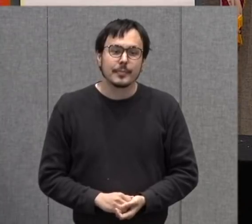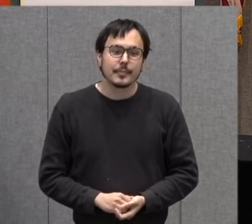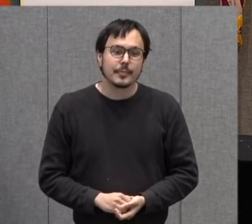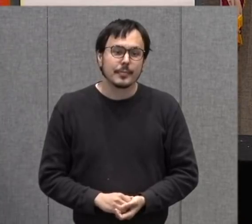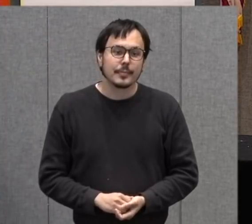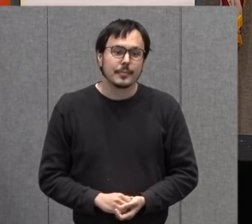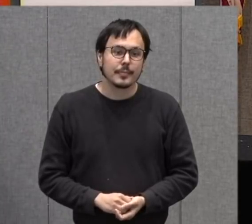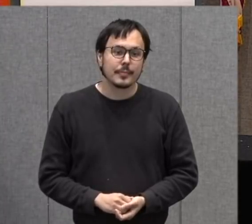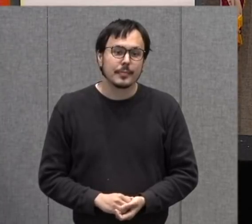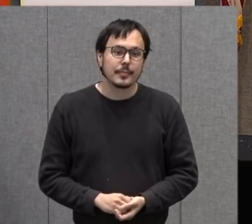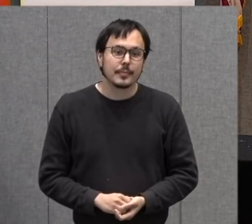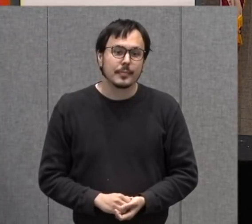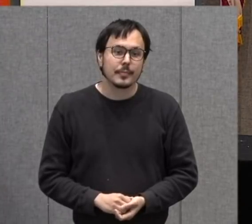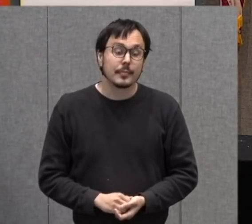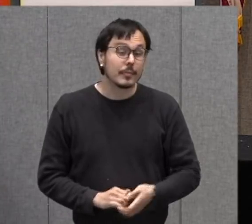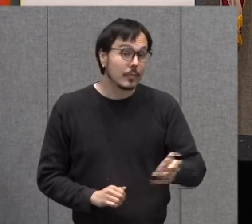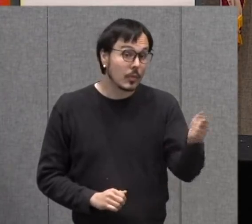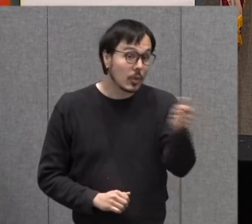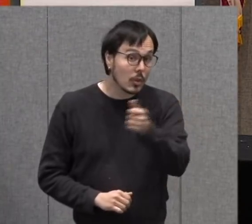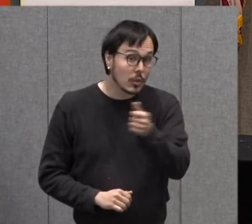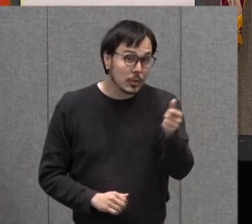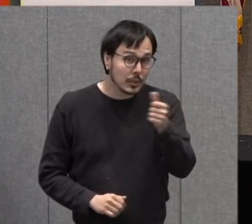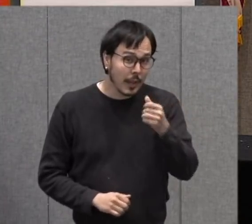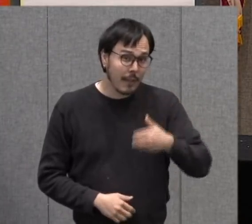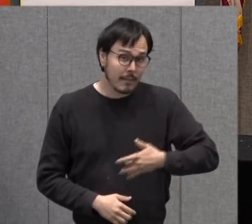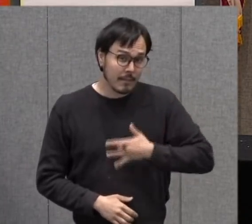Do you think that